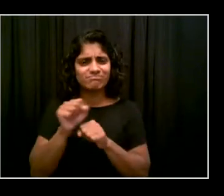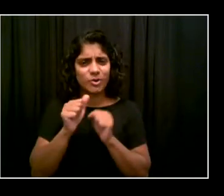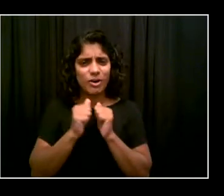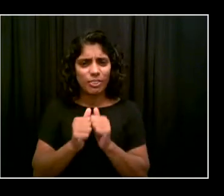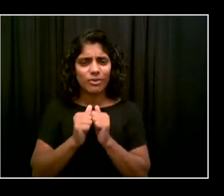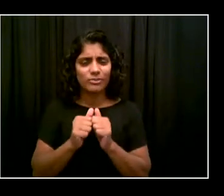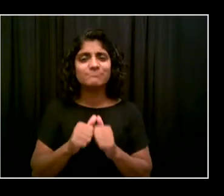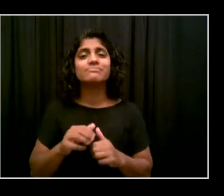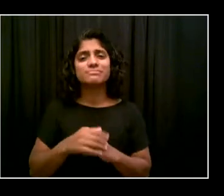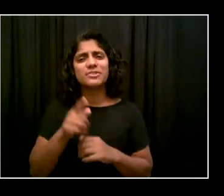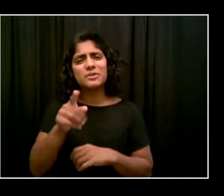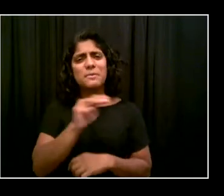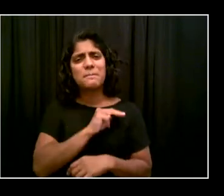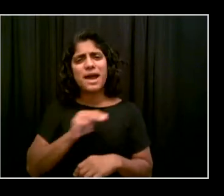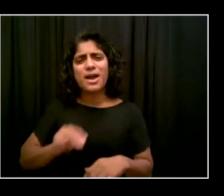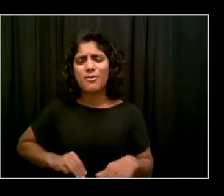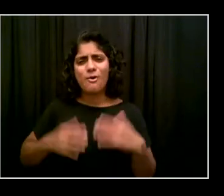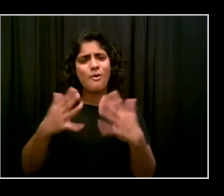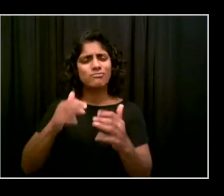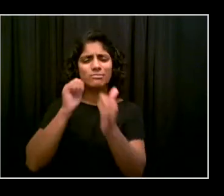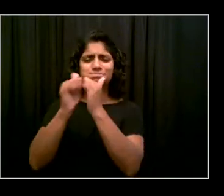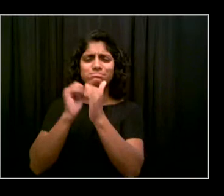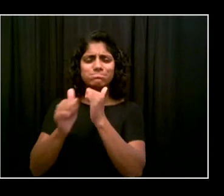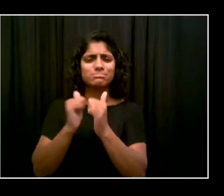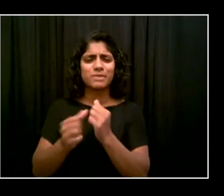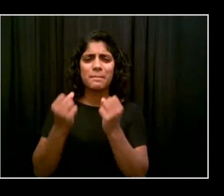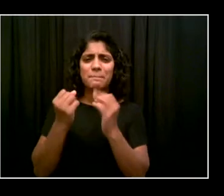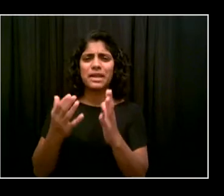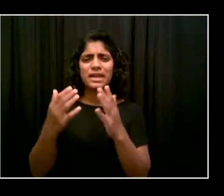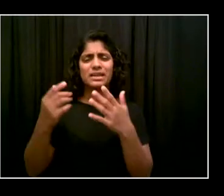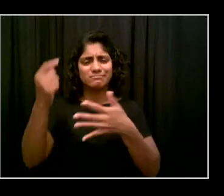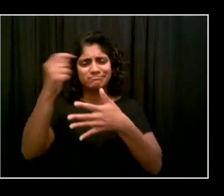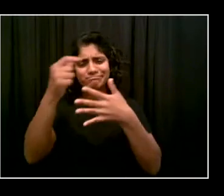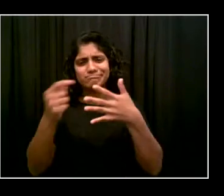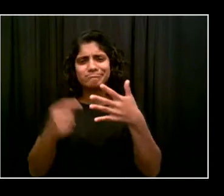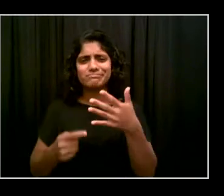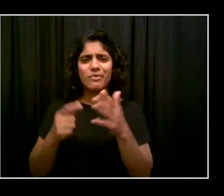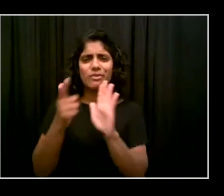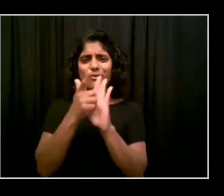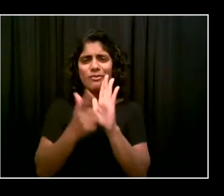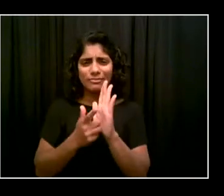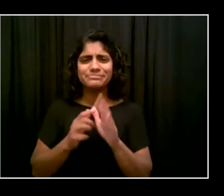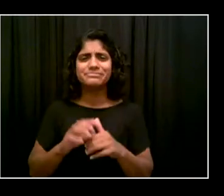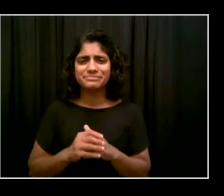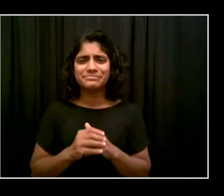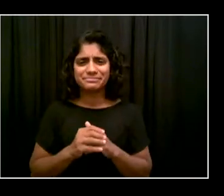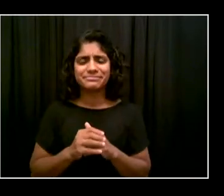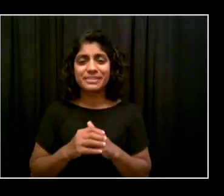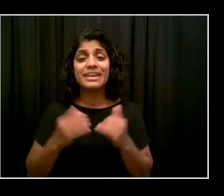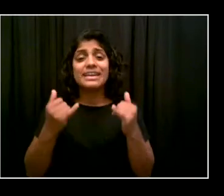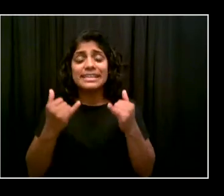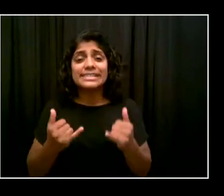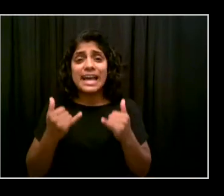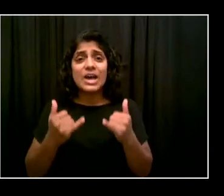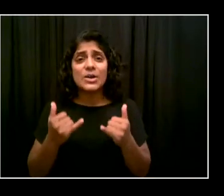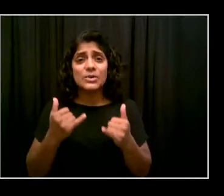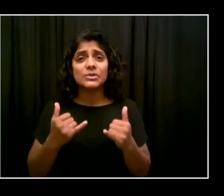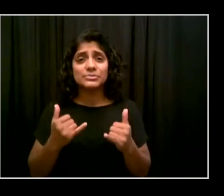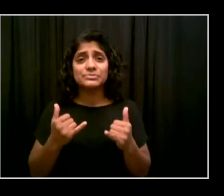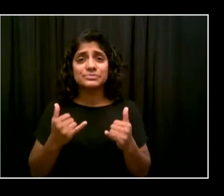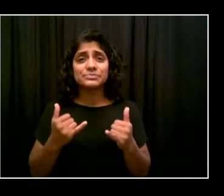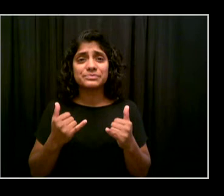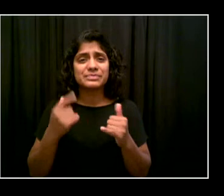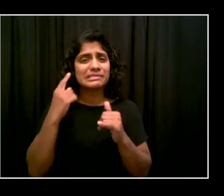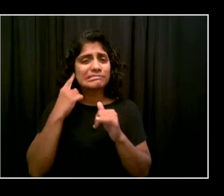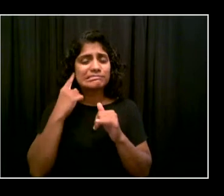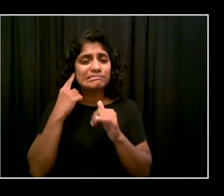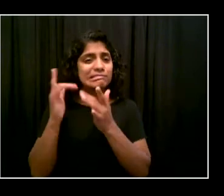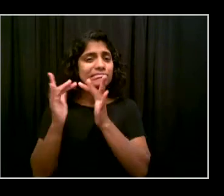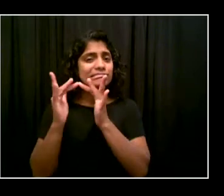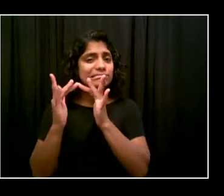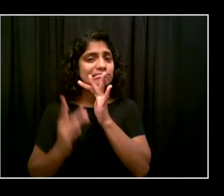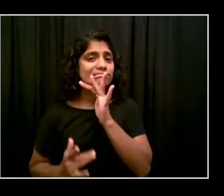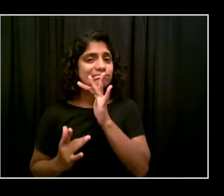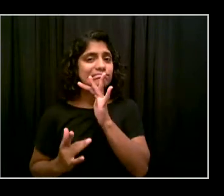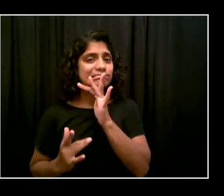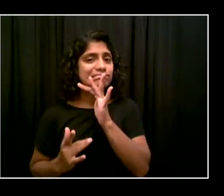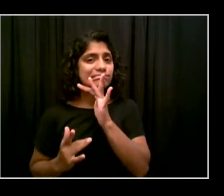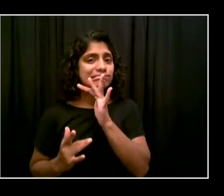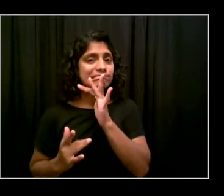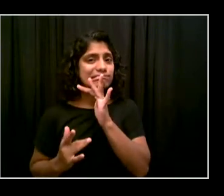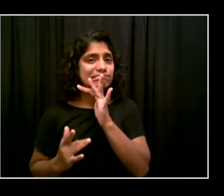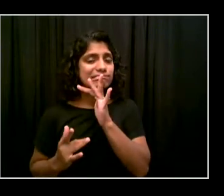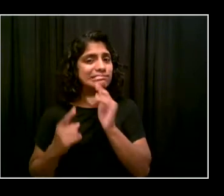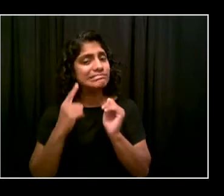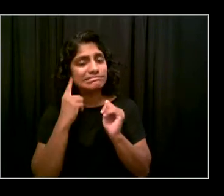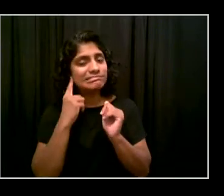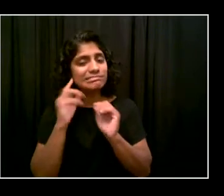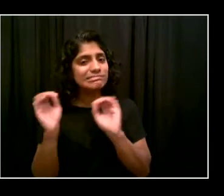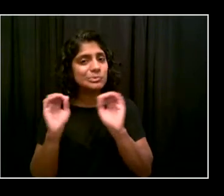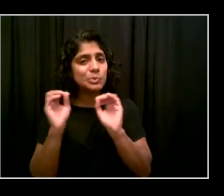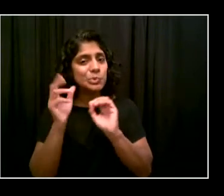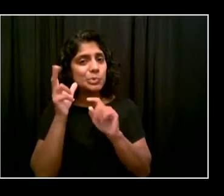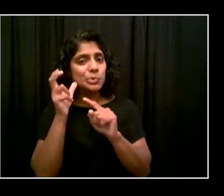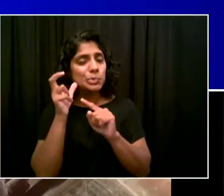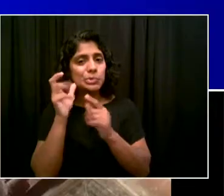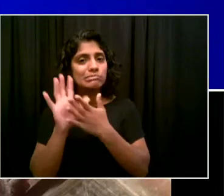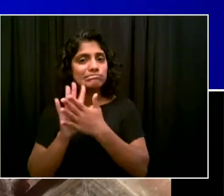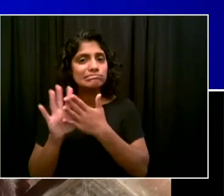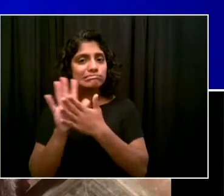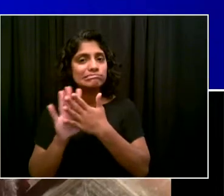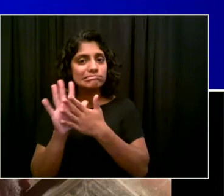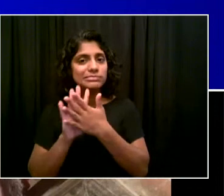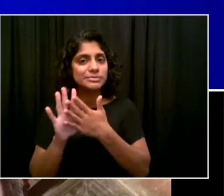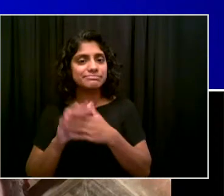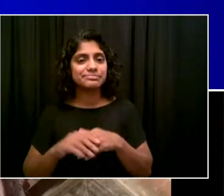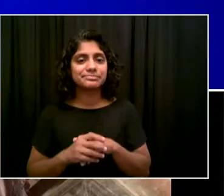TRANSPORTATION